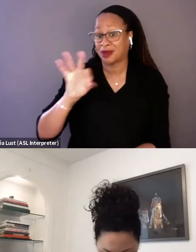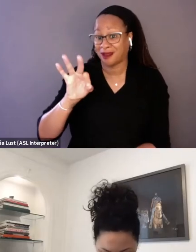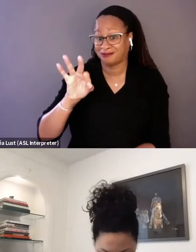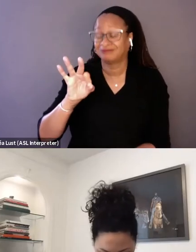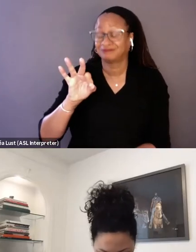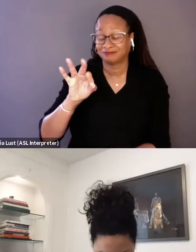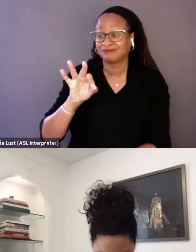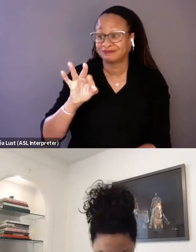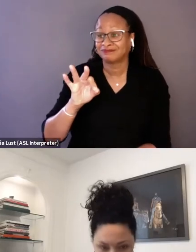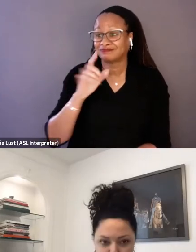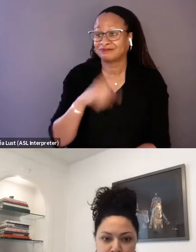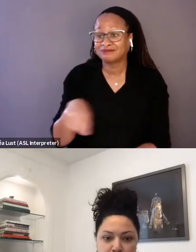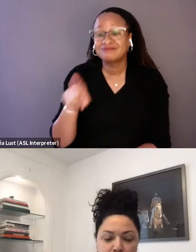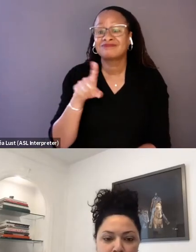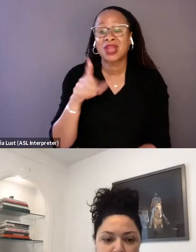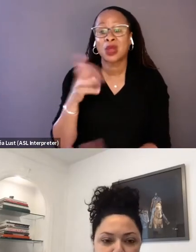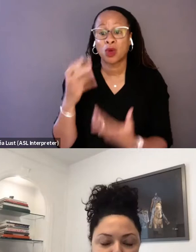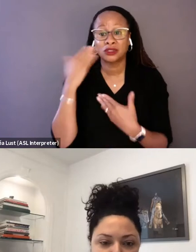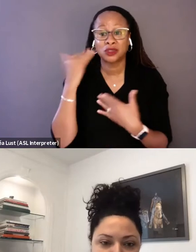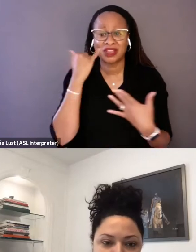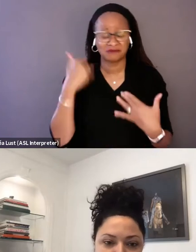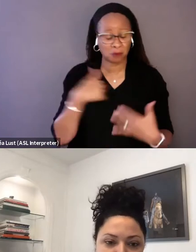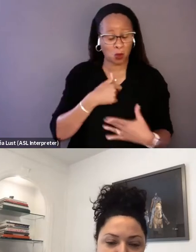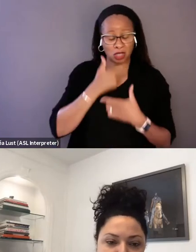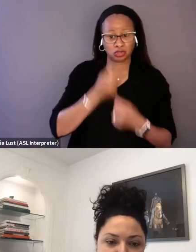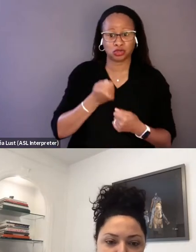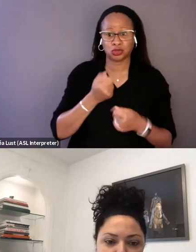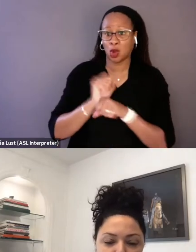and they were, you know, they wanted to know if we'd be interested in working with them